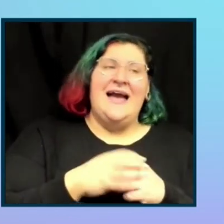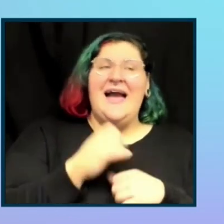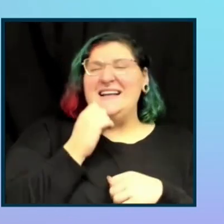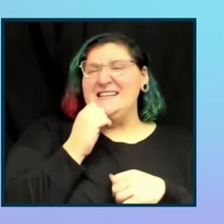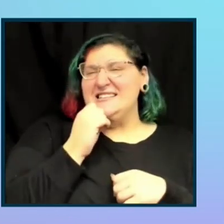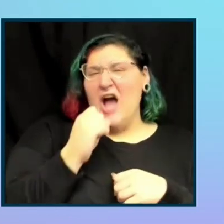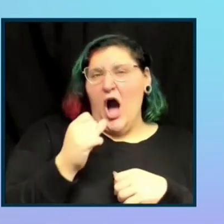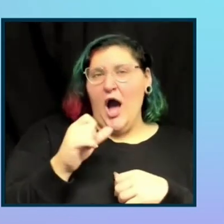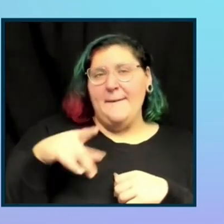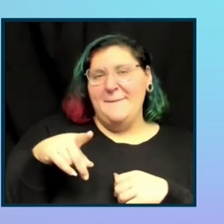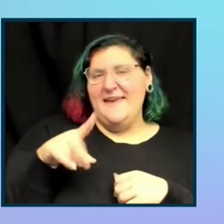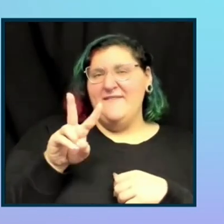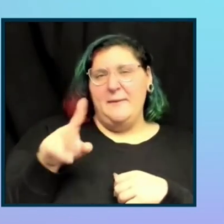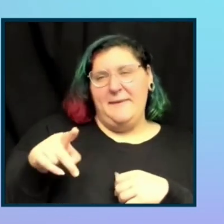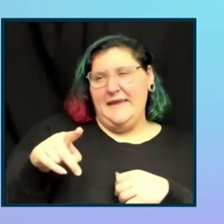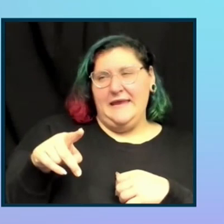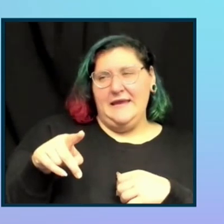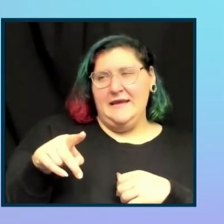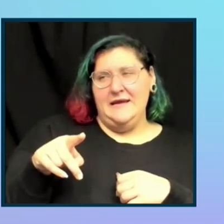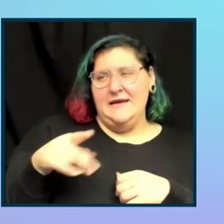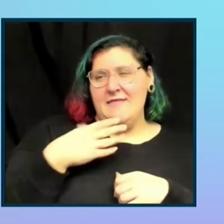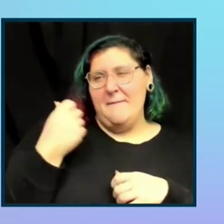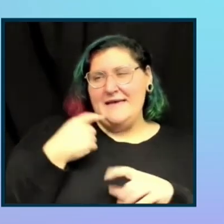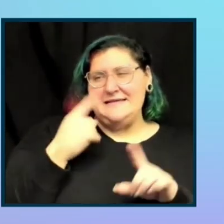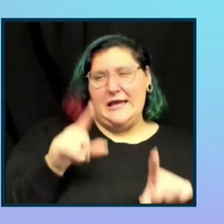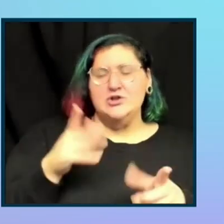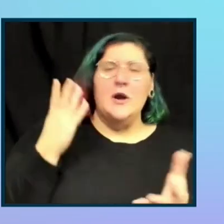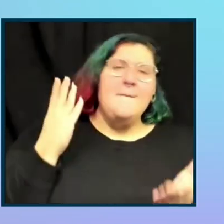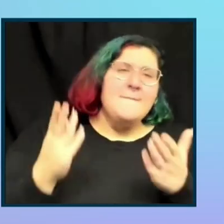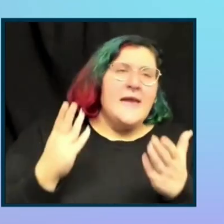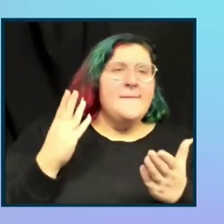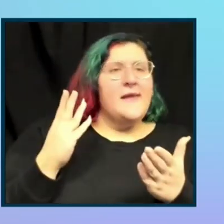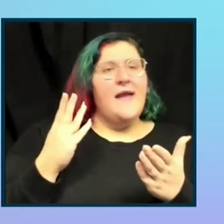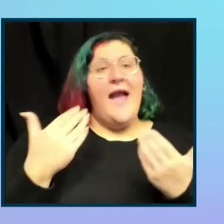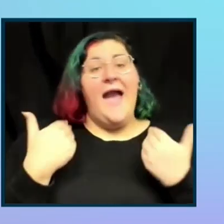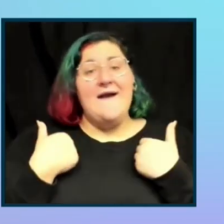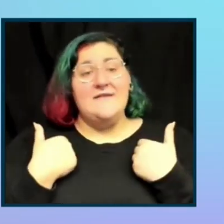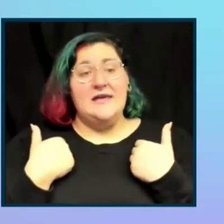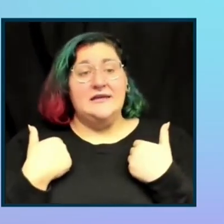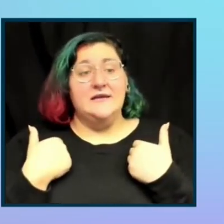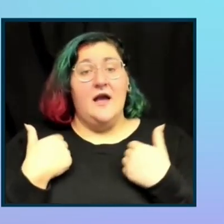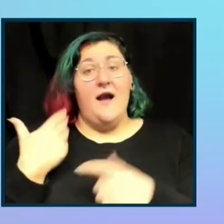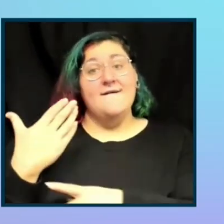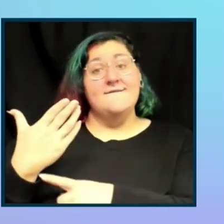or anything would be the best answer. Maybe just having it be like a flag you can turn on,